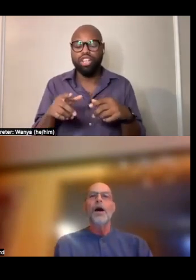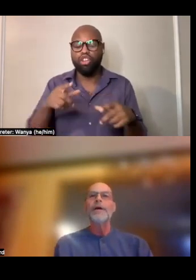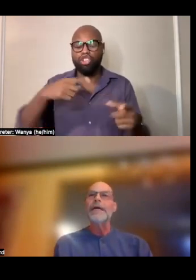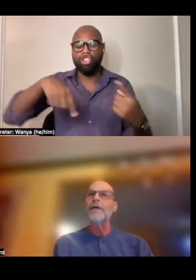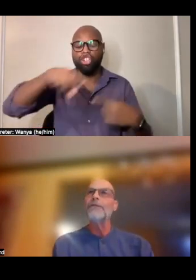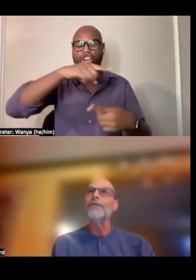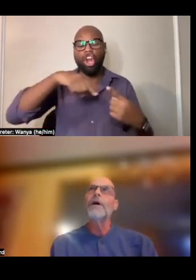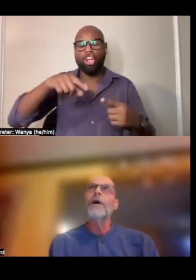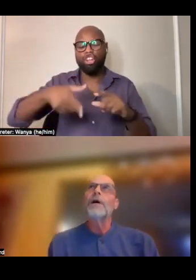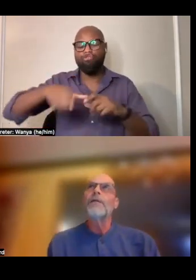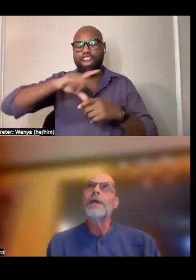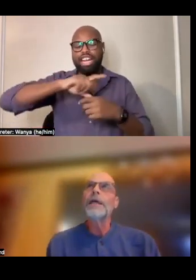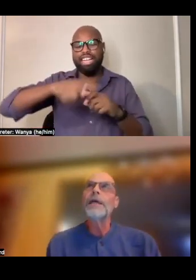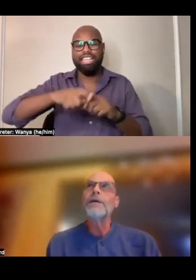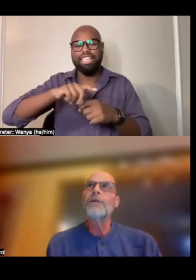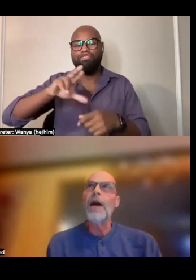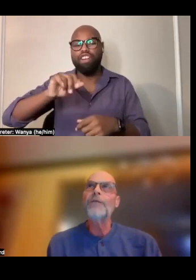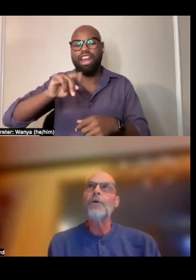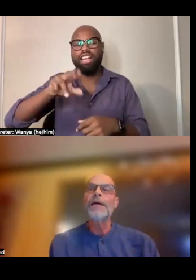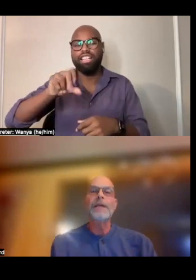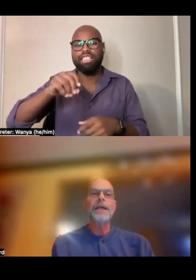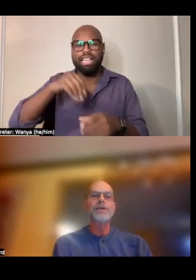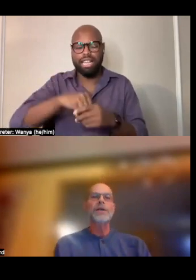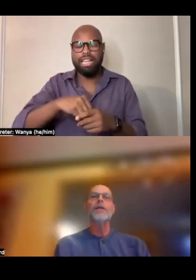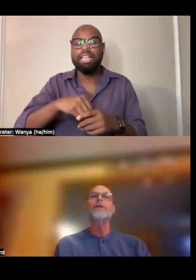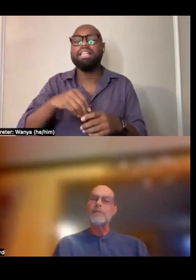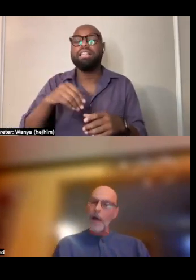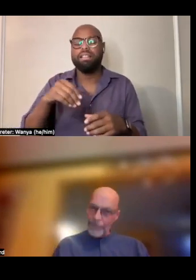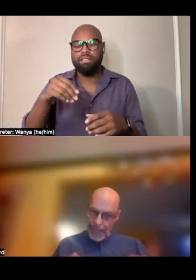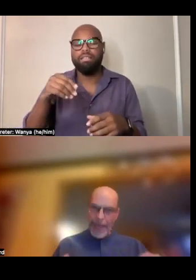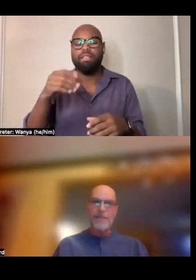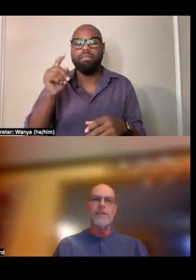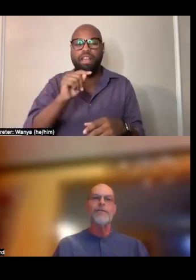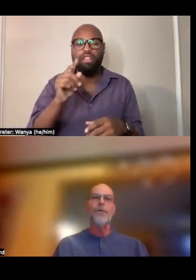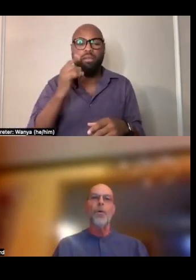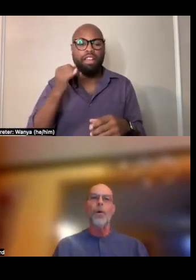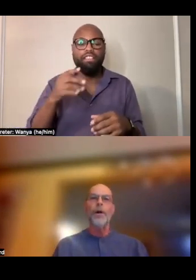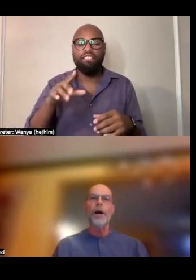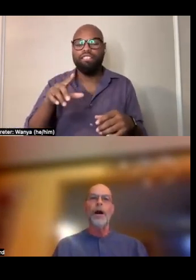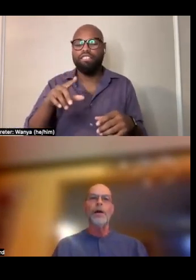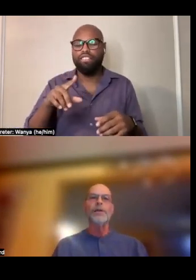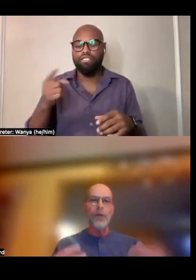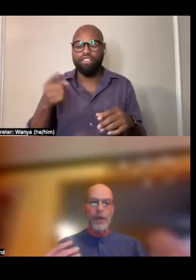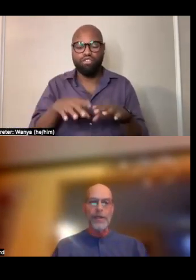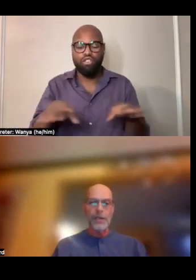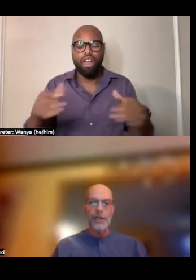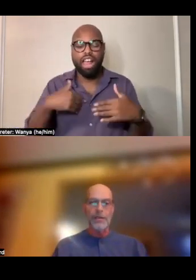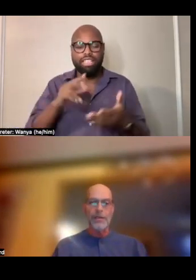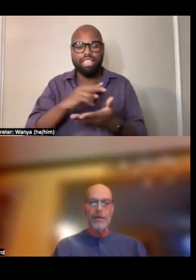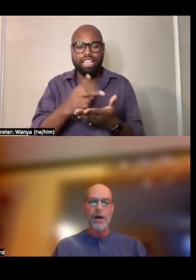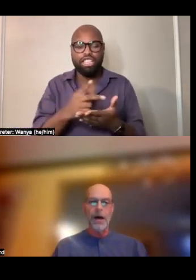If the ground floor has a kitchen, then it's got the ANSI for the kitchen,